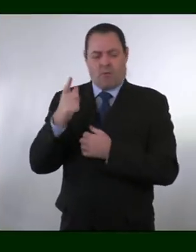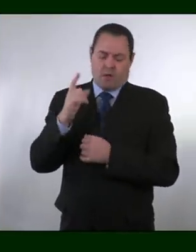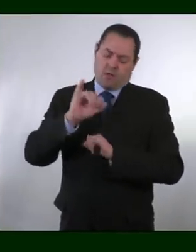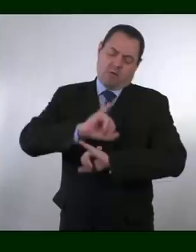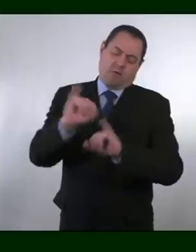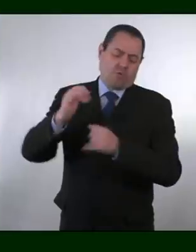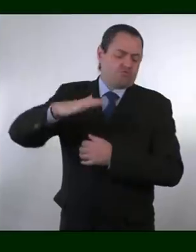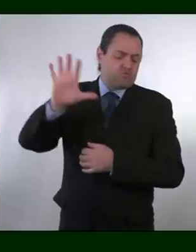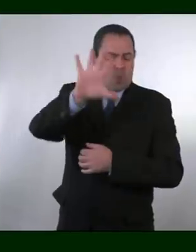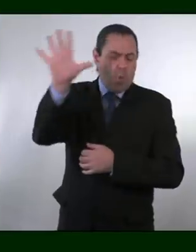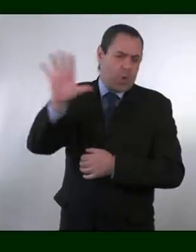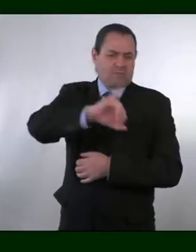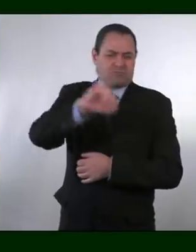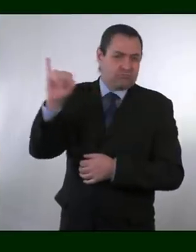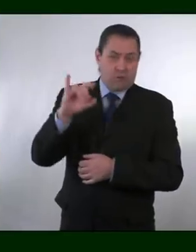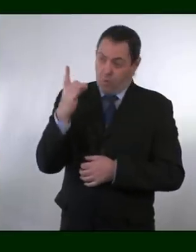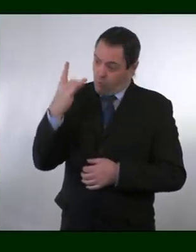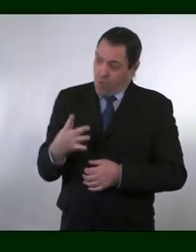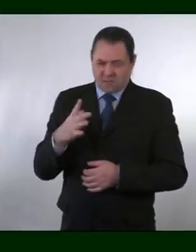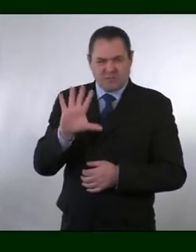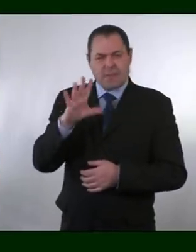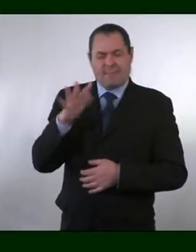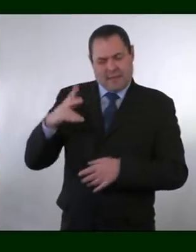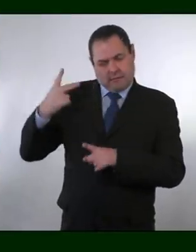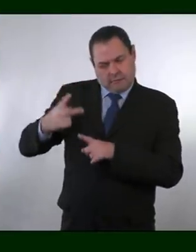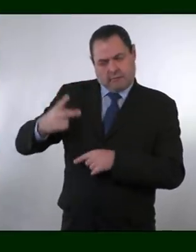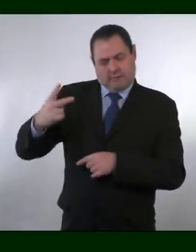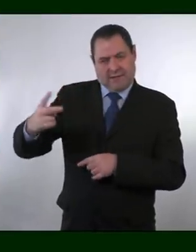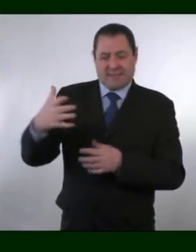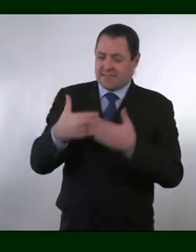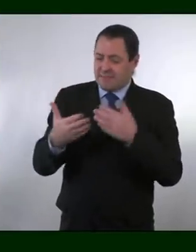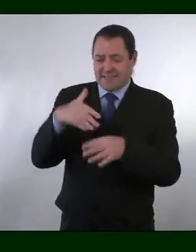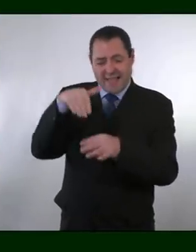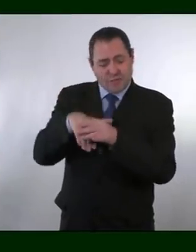This is not an isolated incident. Whether it is the internal market Bill or the way the Prime